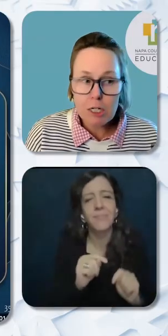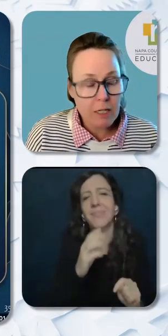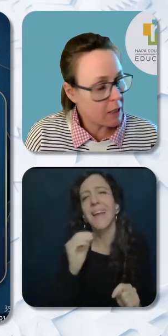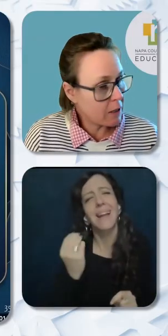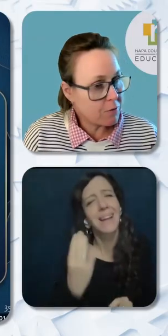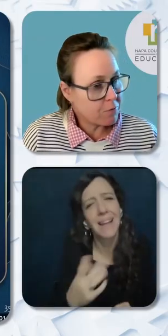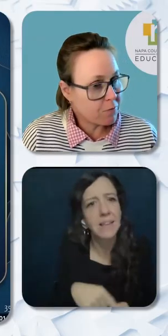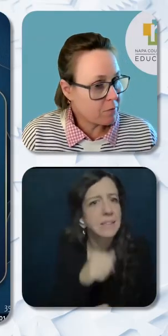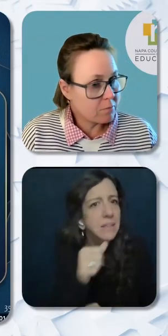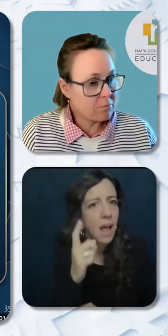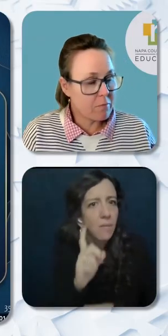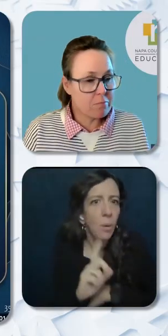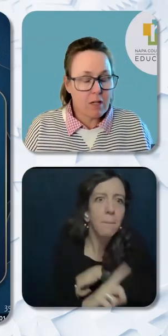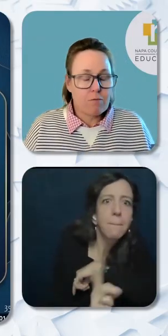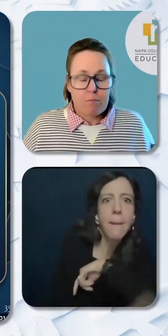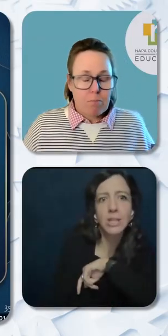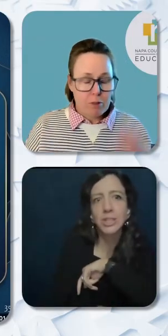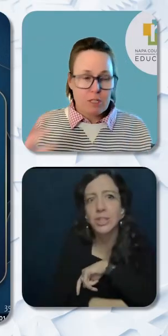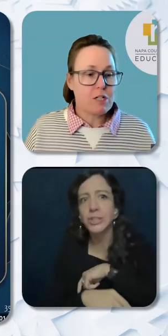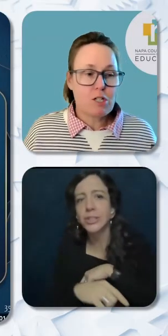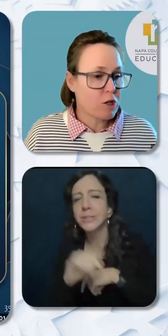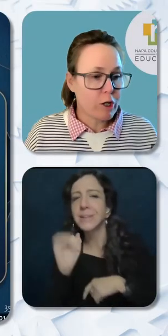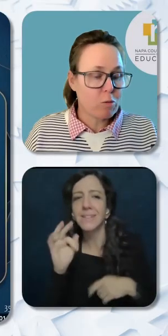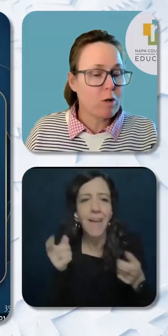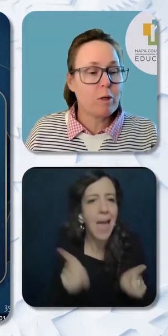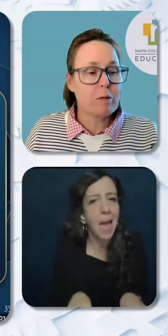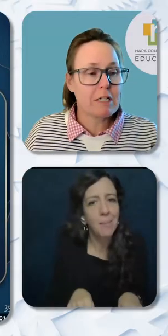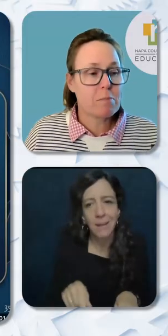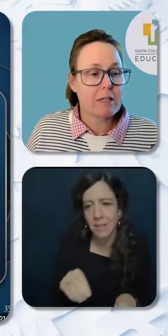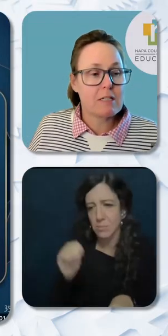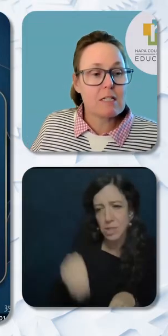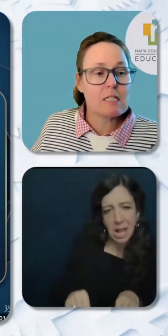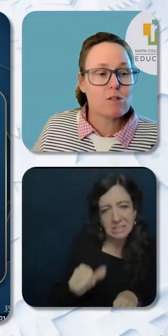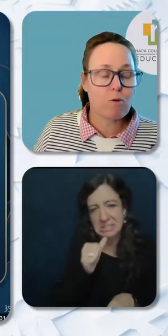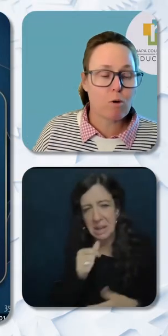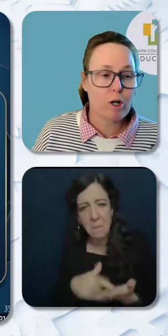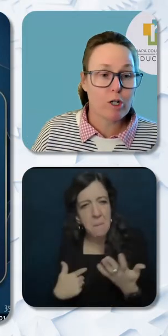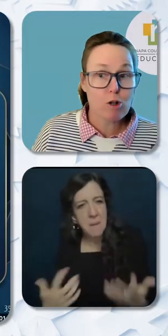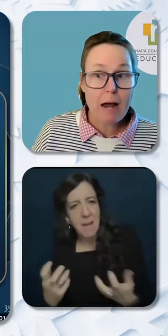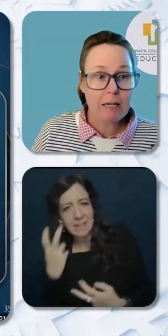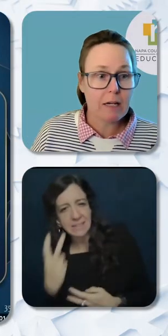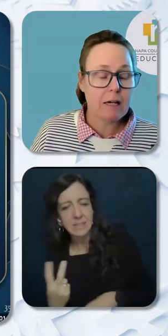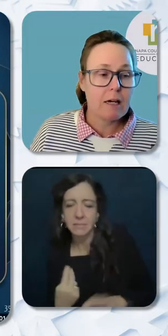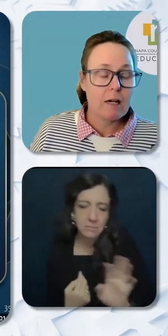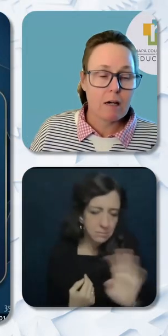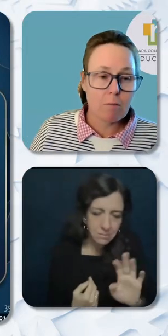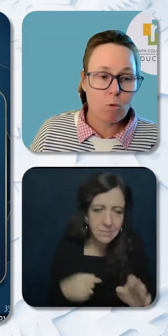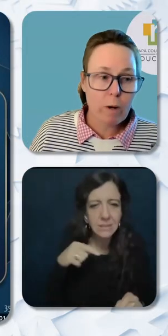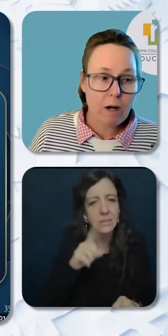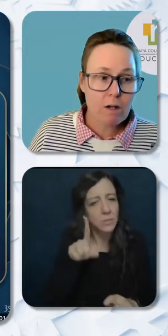punishing if… if percentages aren't what we would expect, this is for tracking,